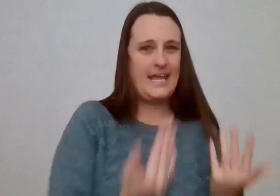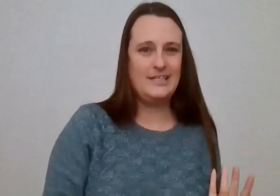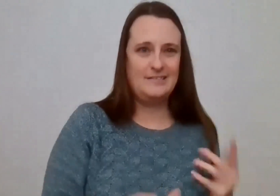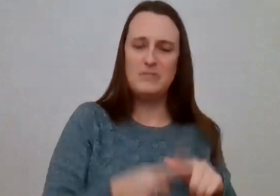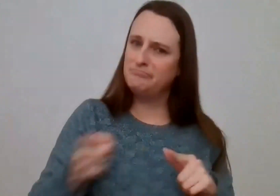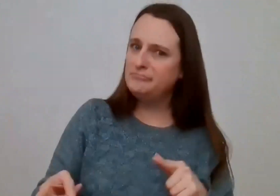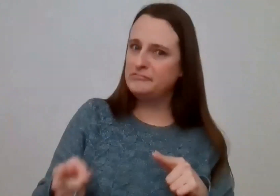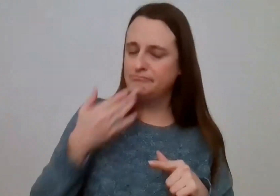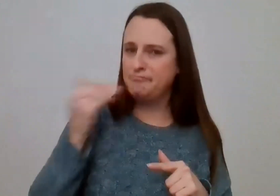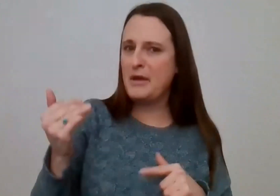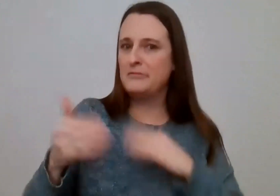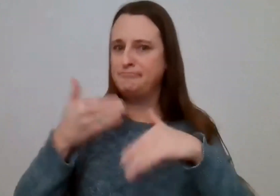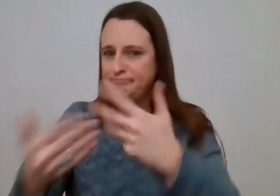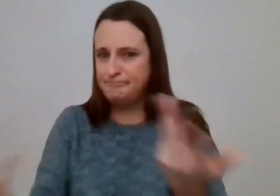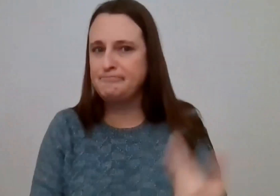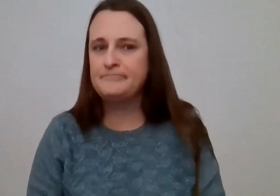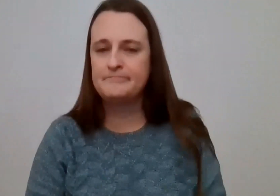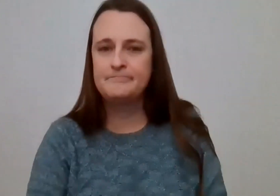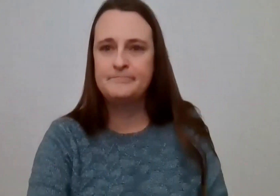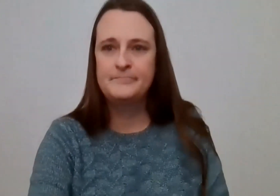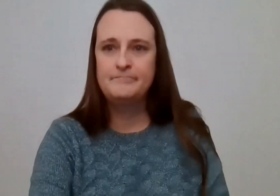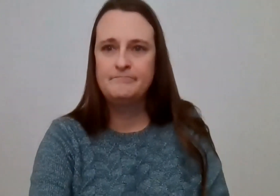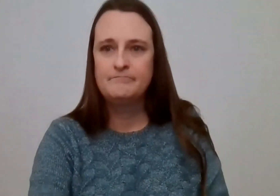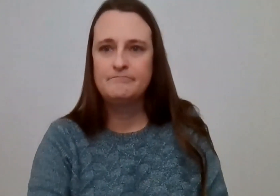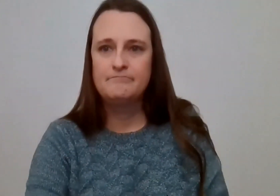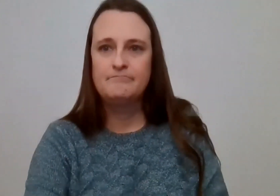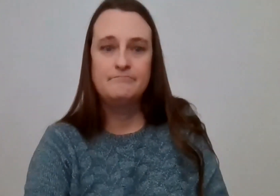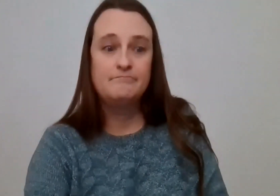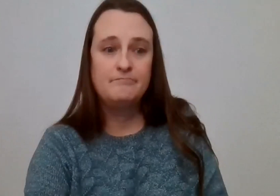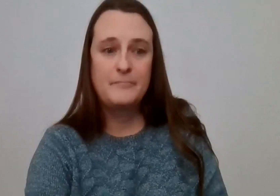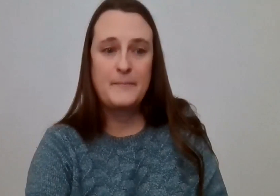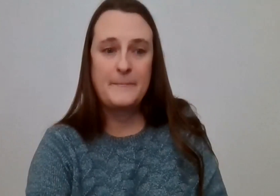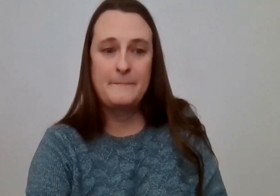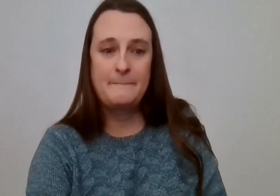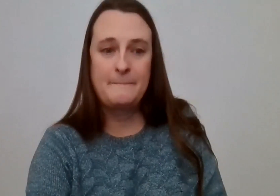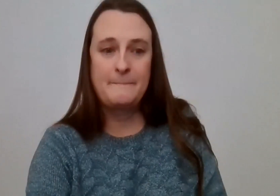with this is it i recognize there are limitations with multiple models but i just wanted to share a